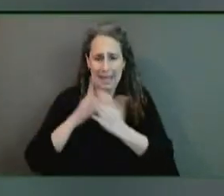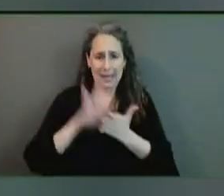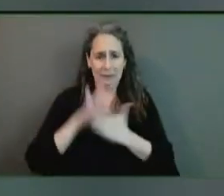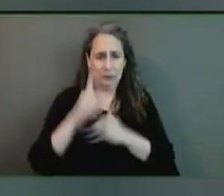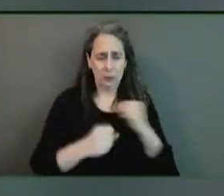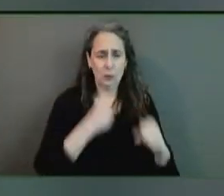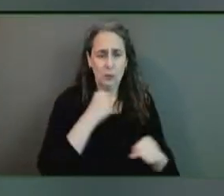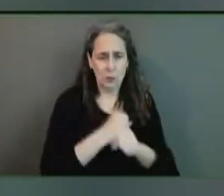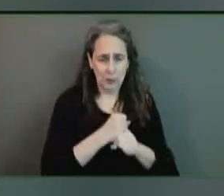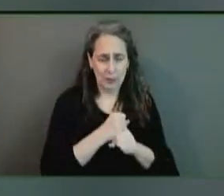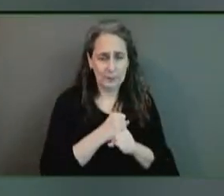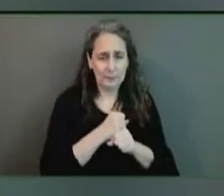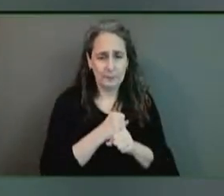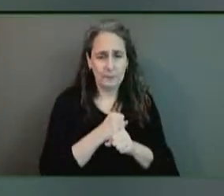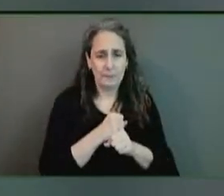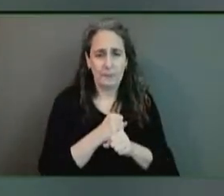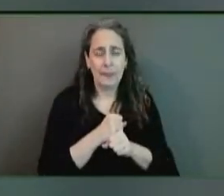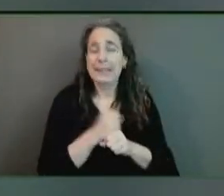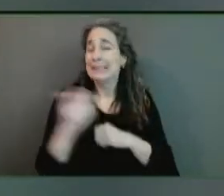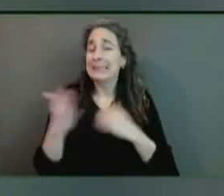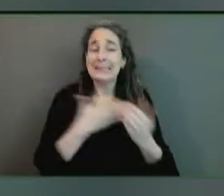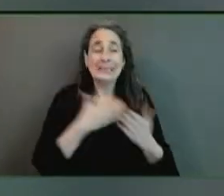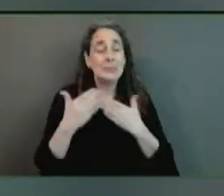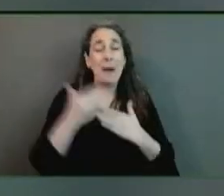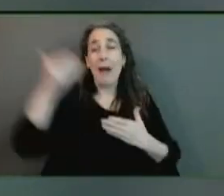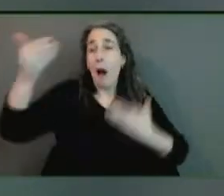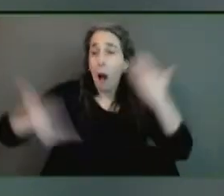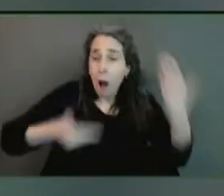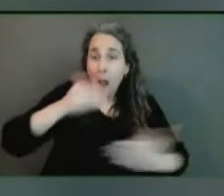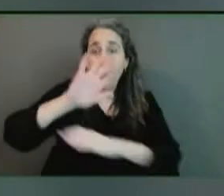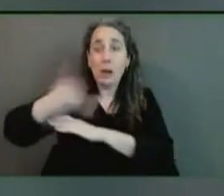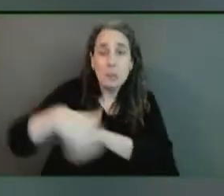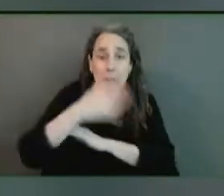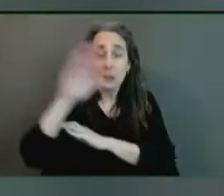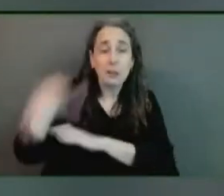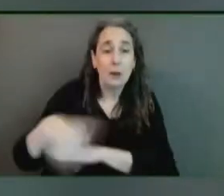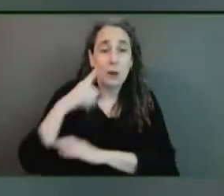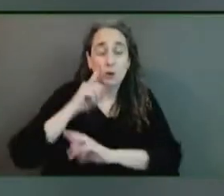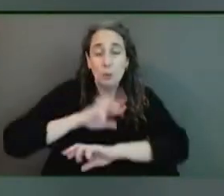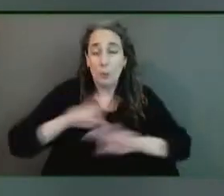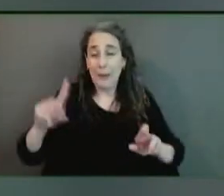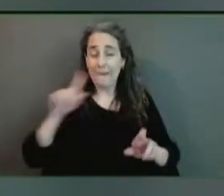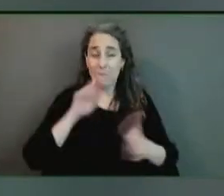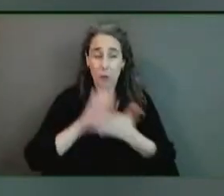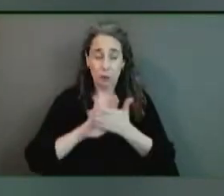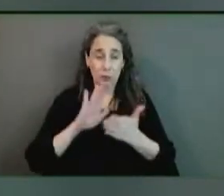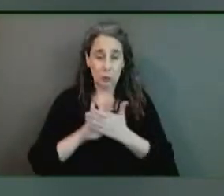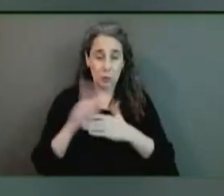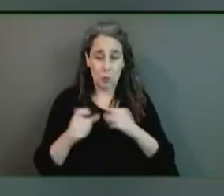vacancies at the start of the school year. Despite hurrying